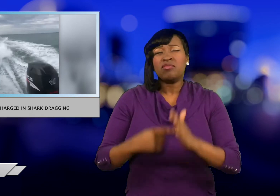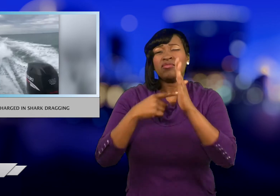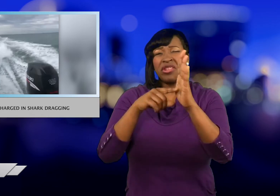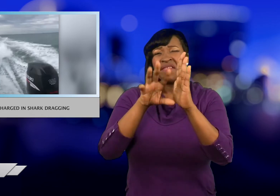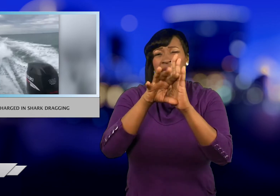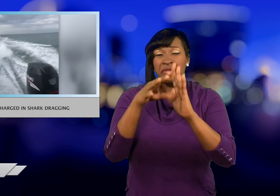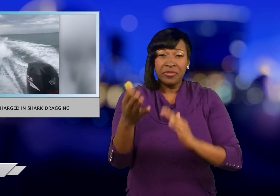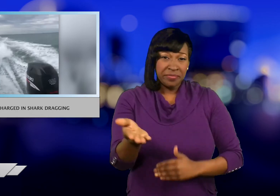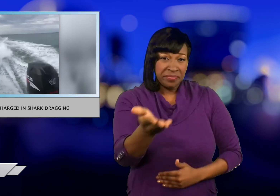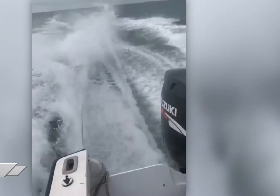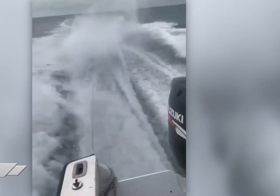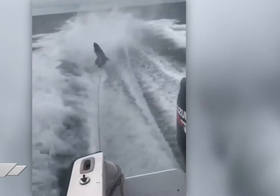Take a look.